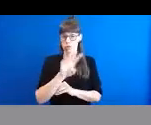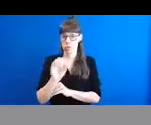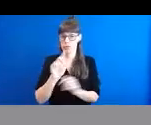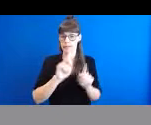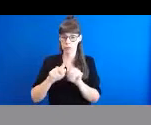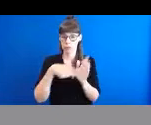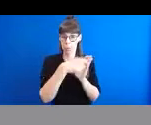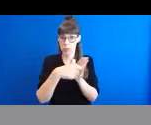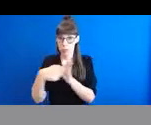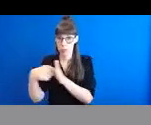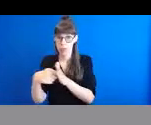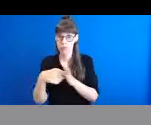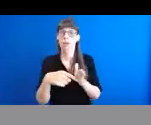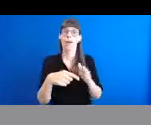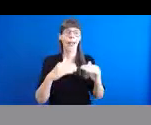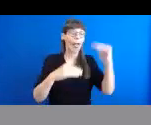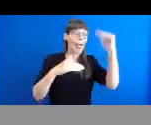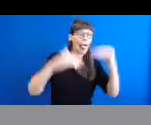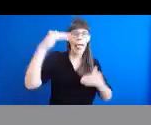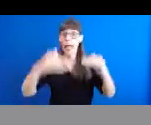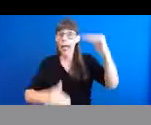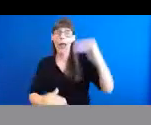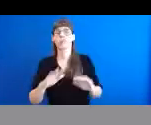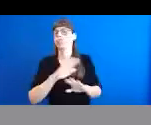it after this event. In total the report provides insight